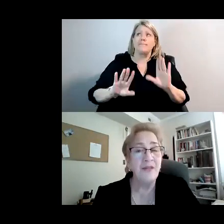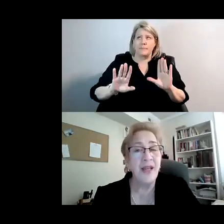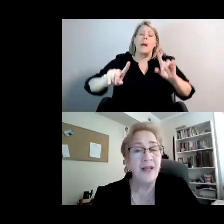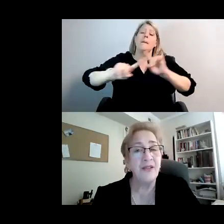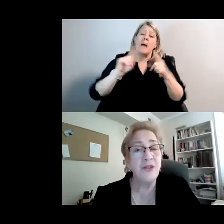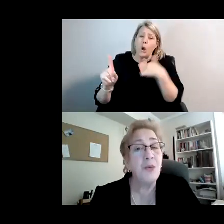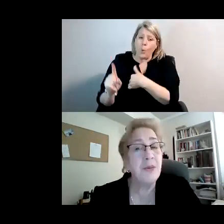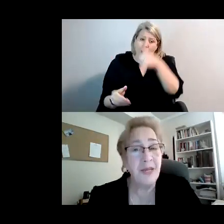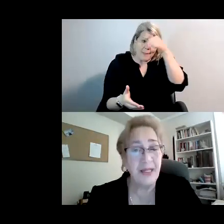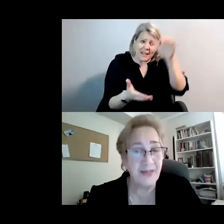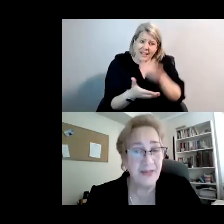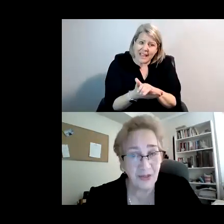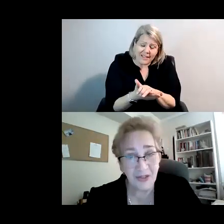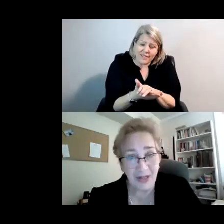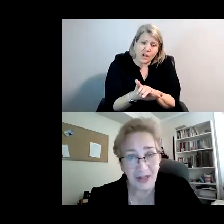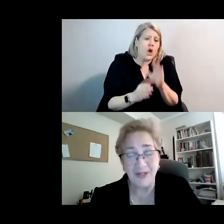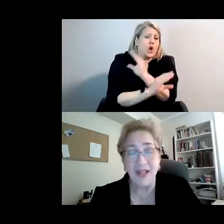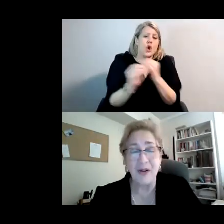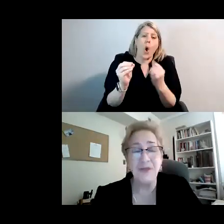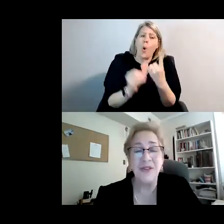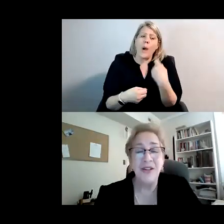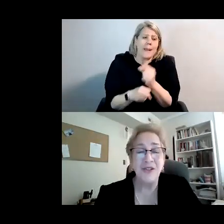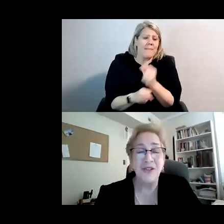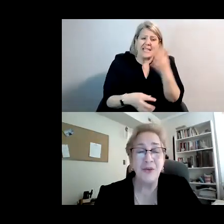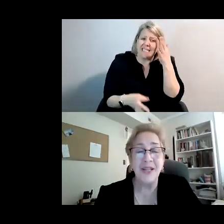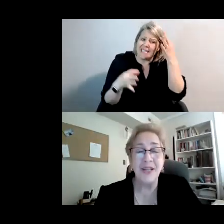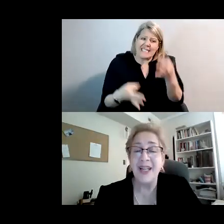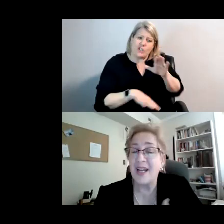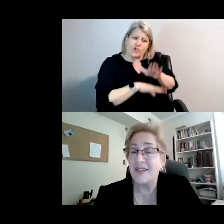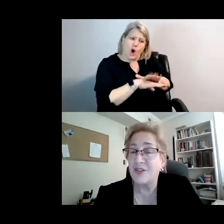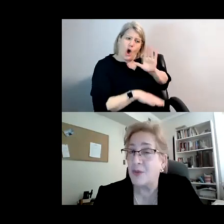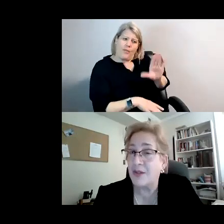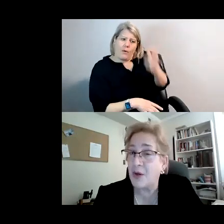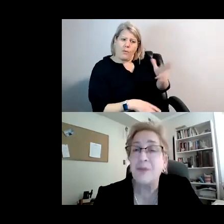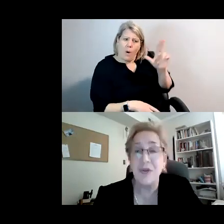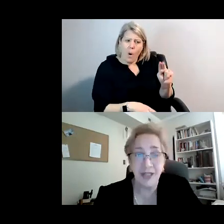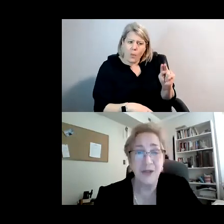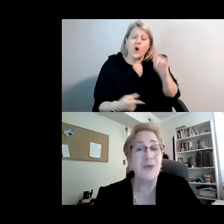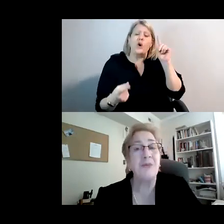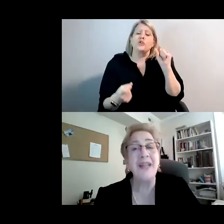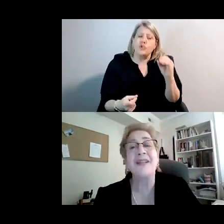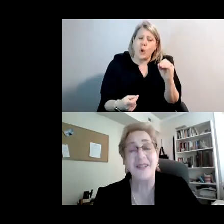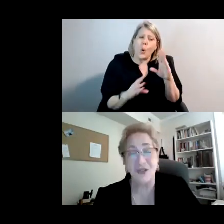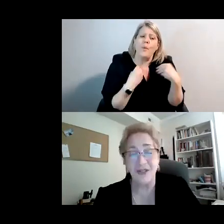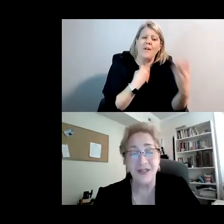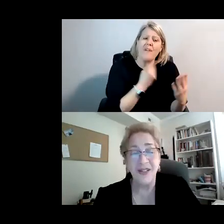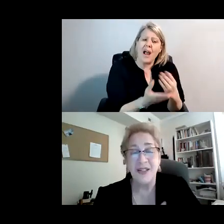that no one makes decisions by themselves. So getting access to whatever help you need in order to make decisions,